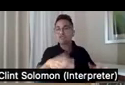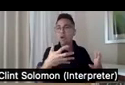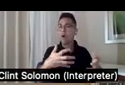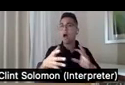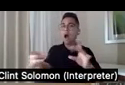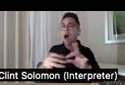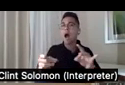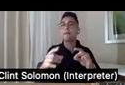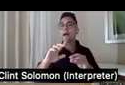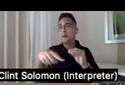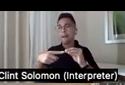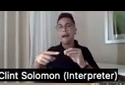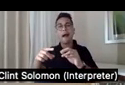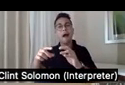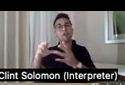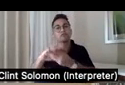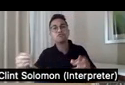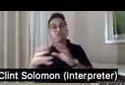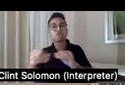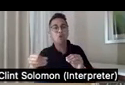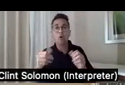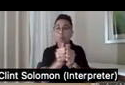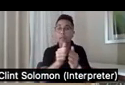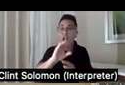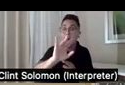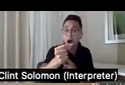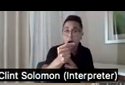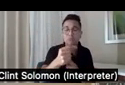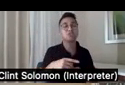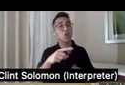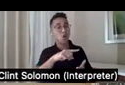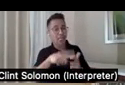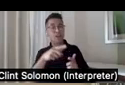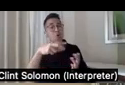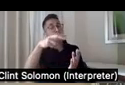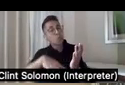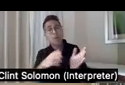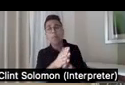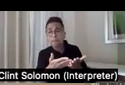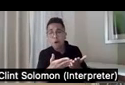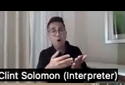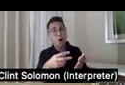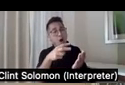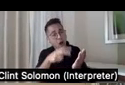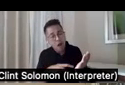object while you read you would then read the book and offer perhaps some opportunities to handle a